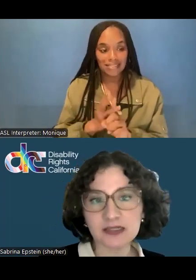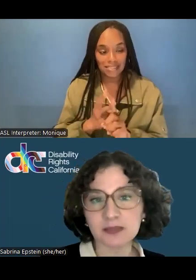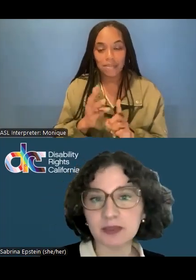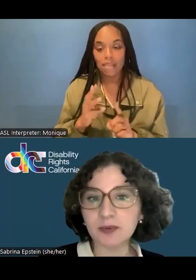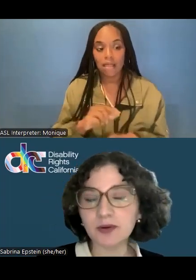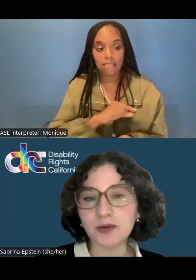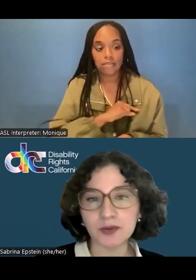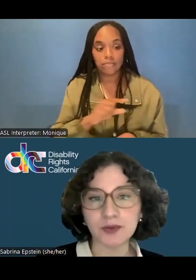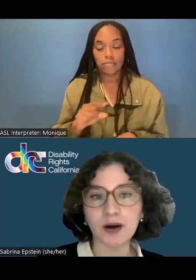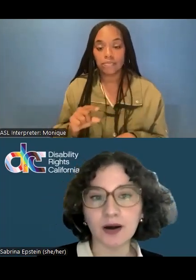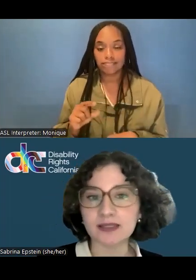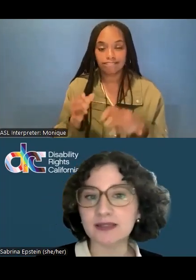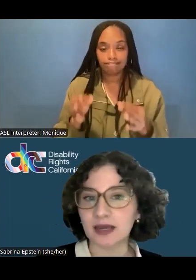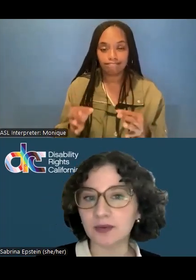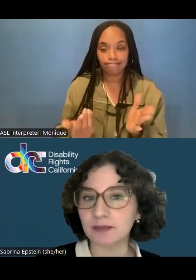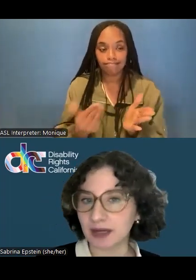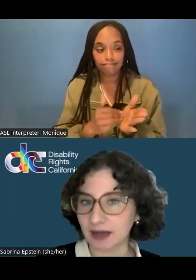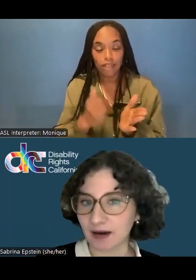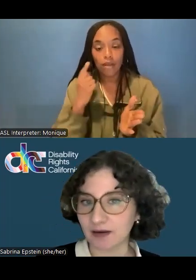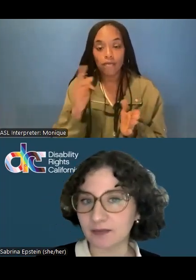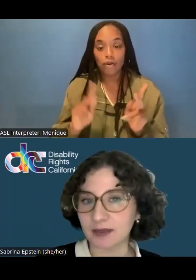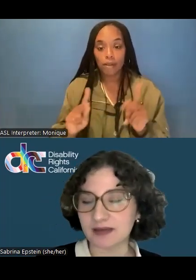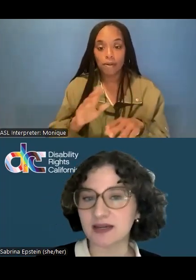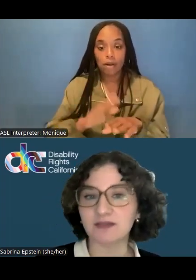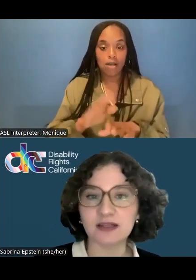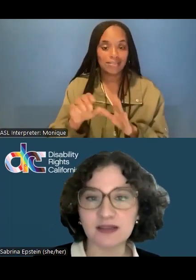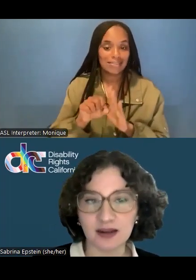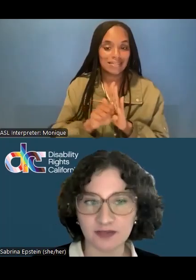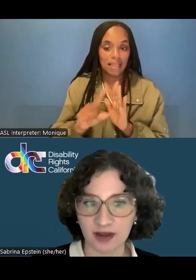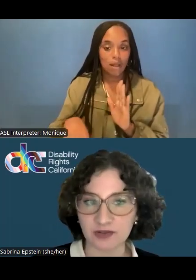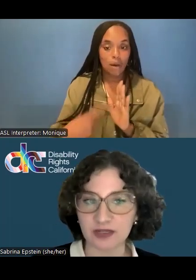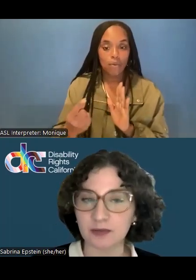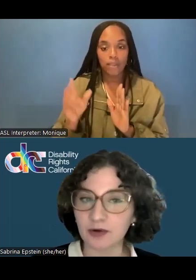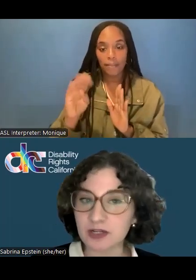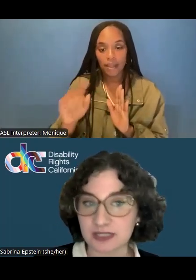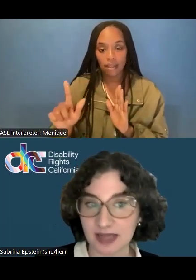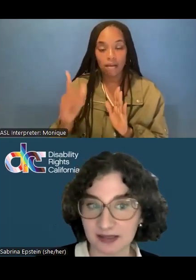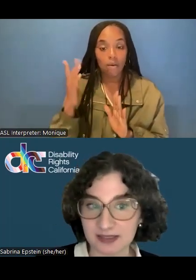to people who are on state only Medi-Cal because they have unsatisfactory immigration status.